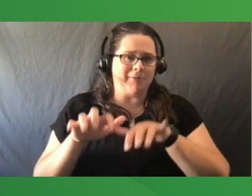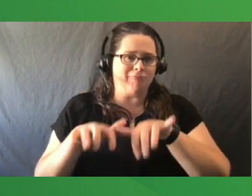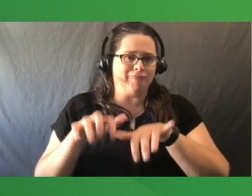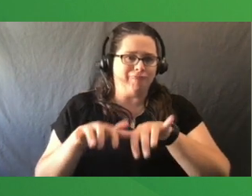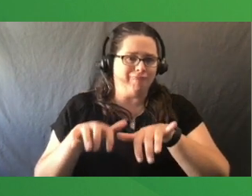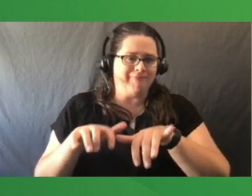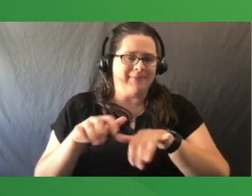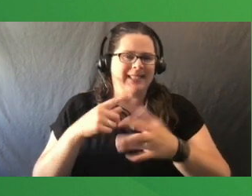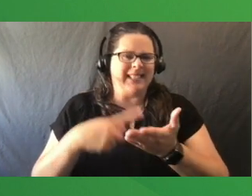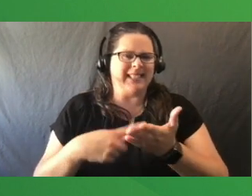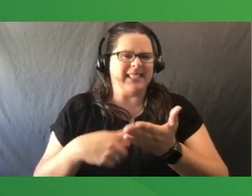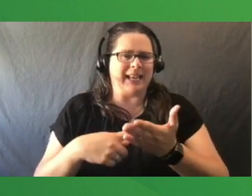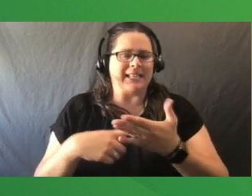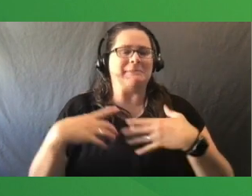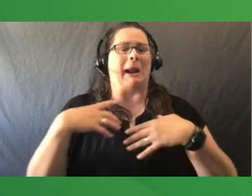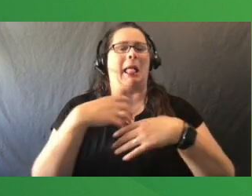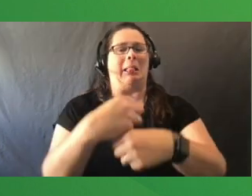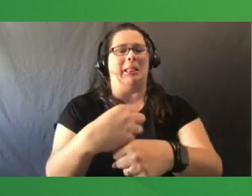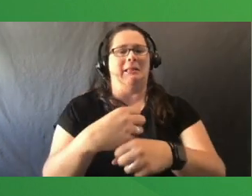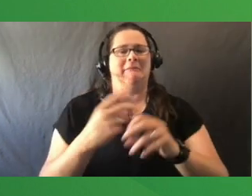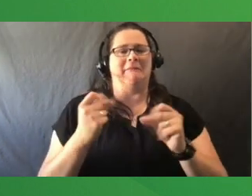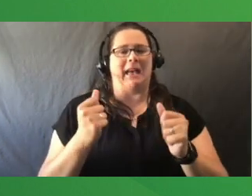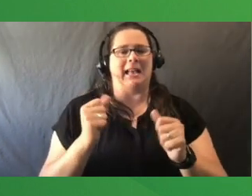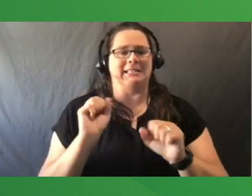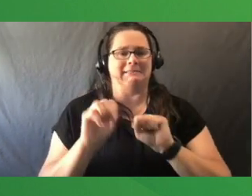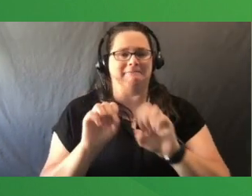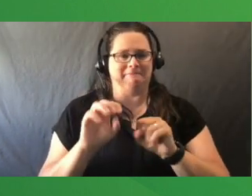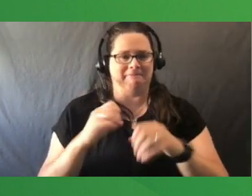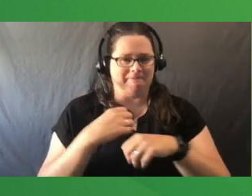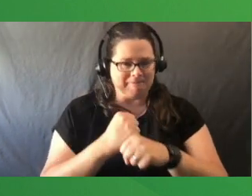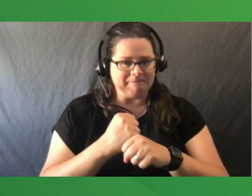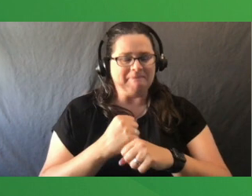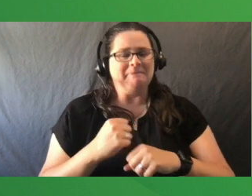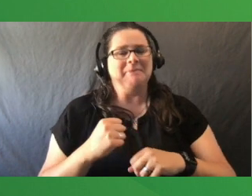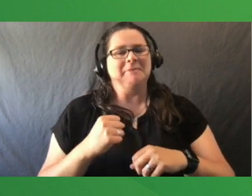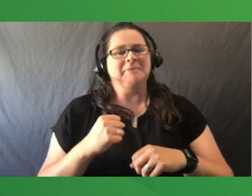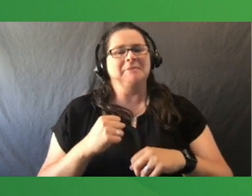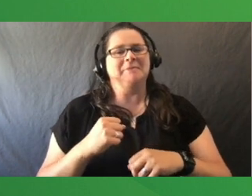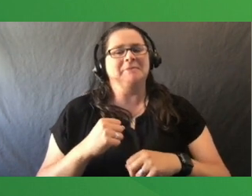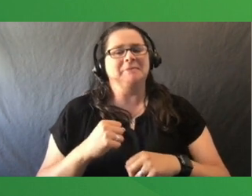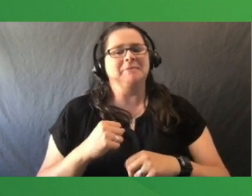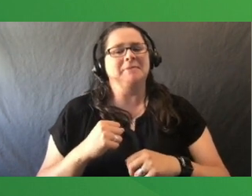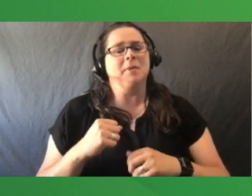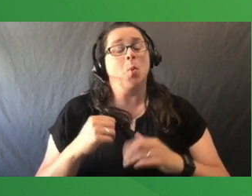of cooking show version and say that, you know what we hope that students would notice